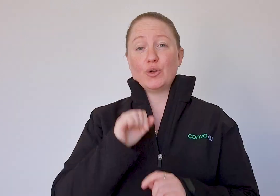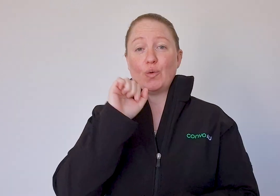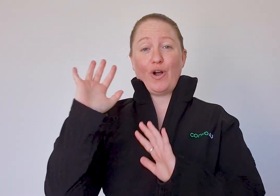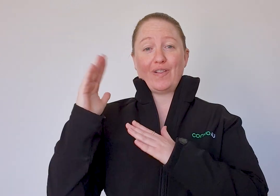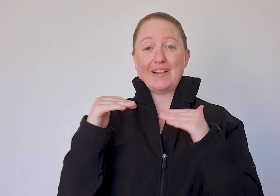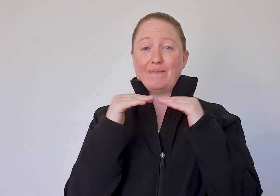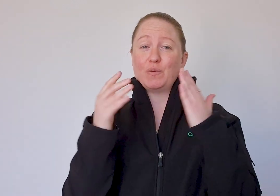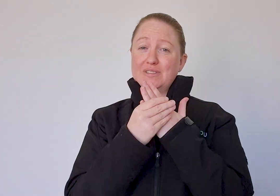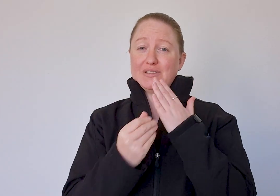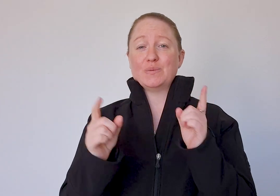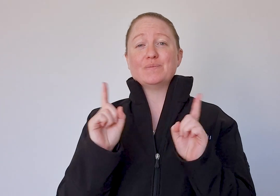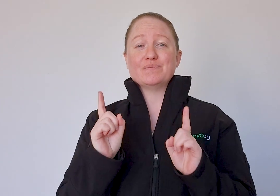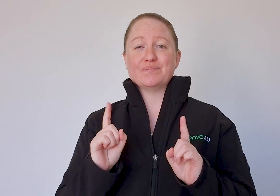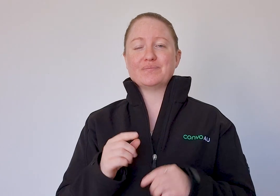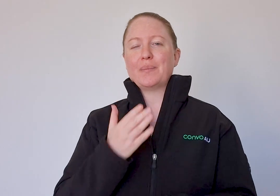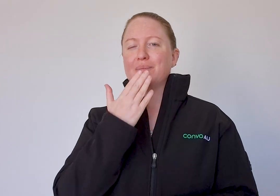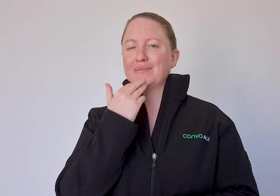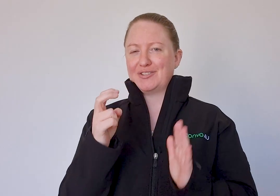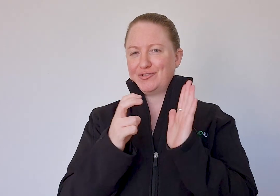and Auslan fluency with us at